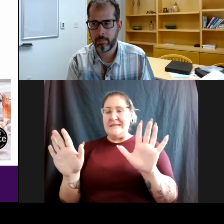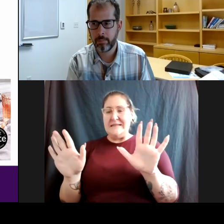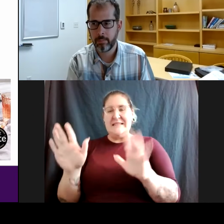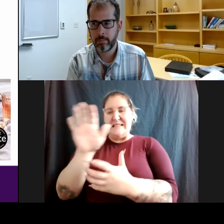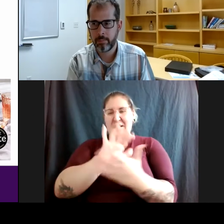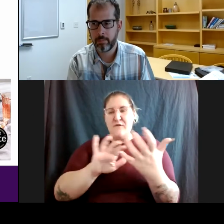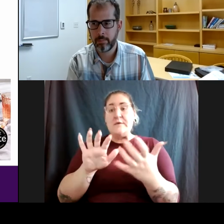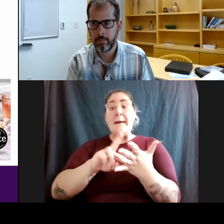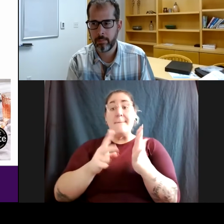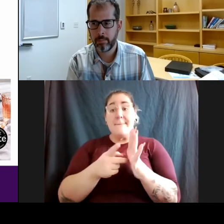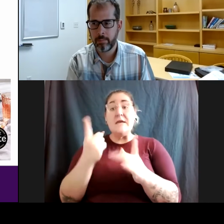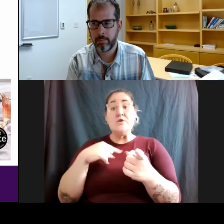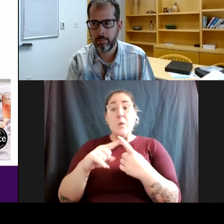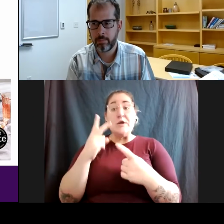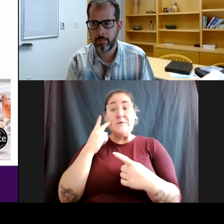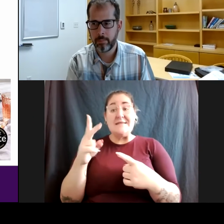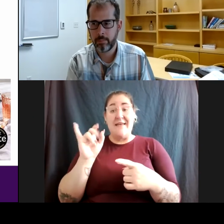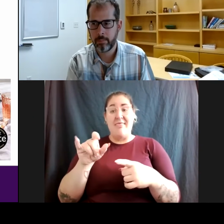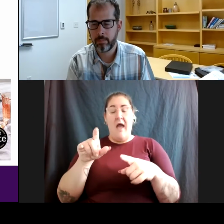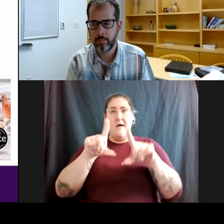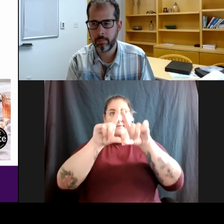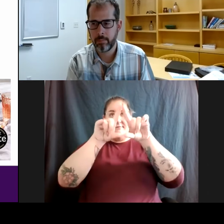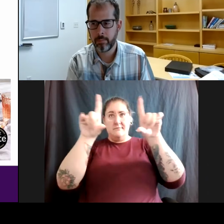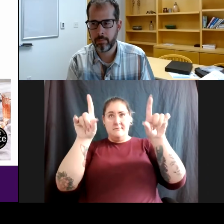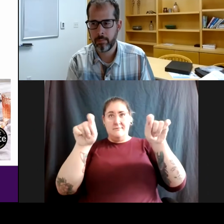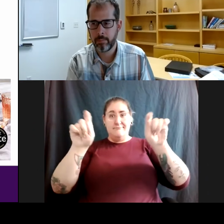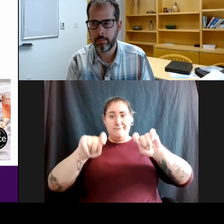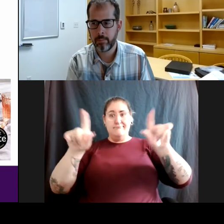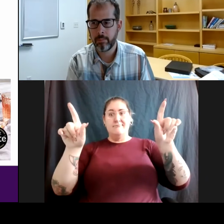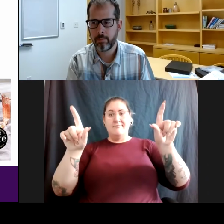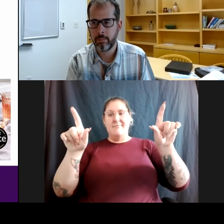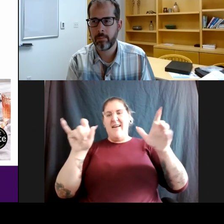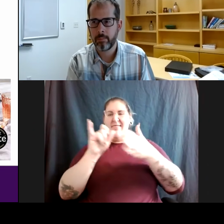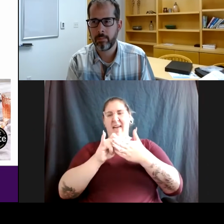default outline, it kind of makes you think that you are an afterthought. That you have